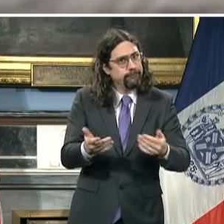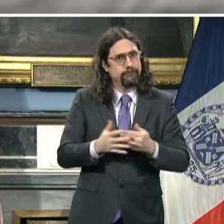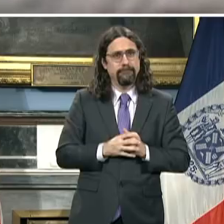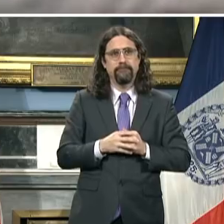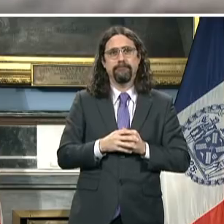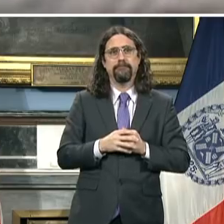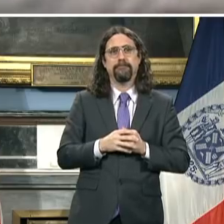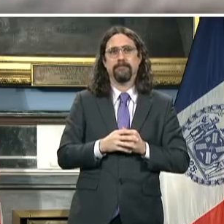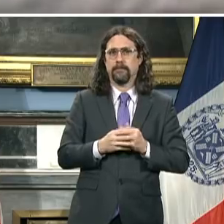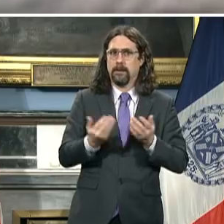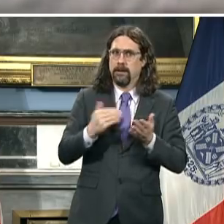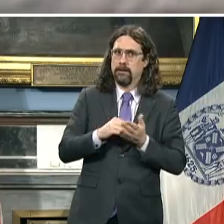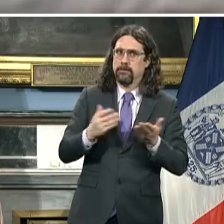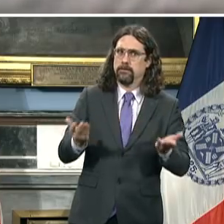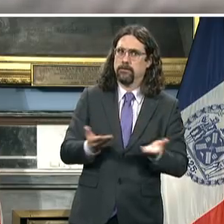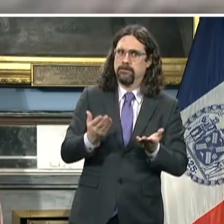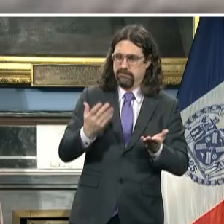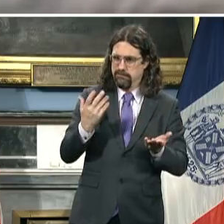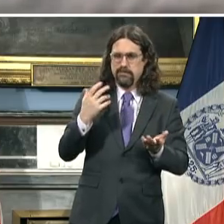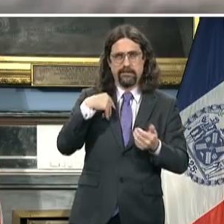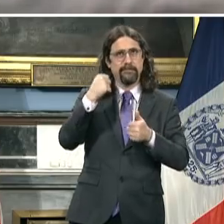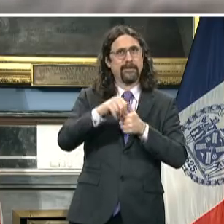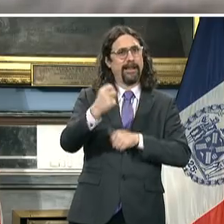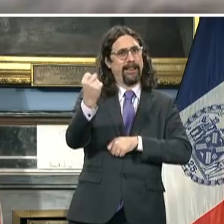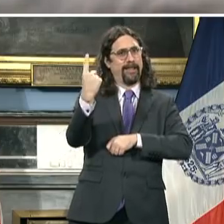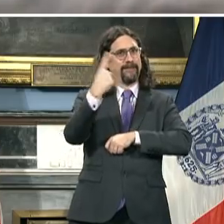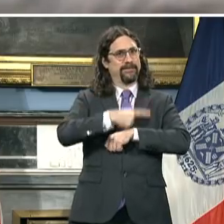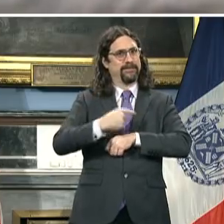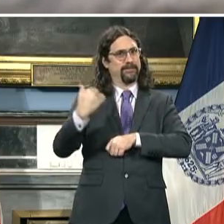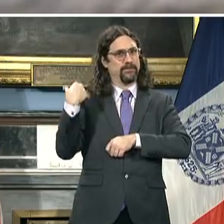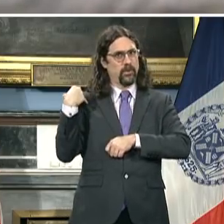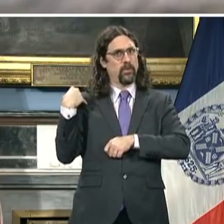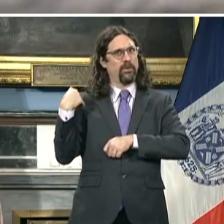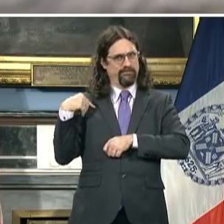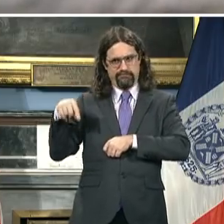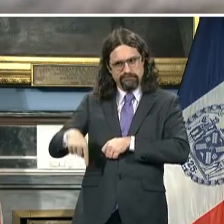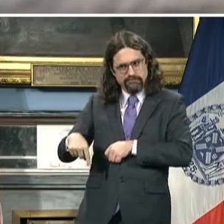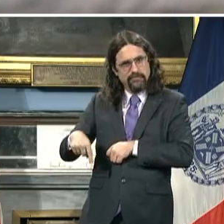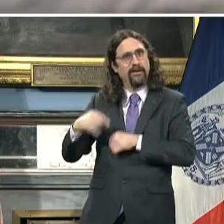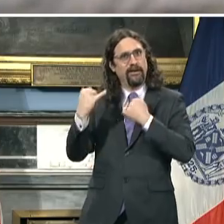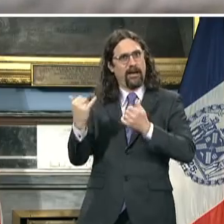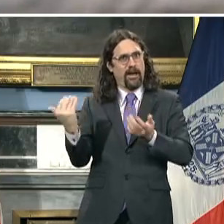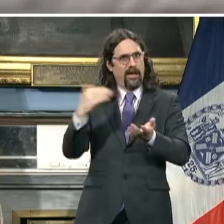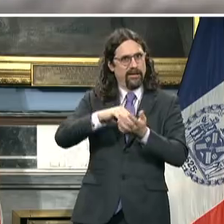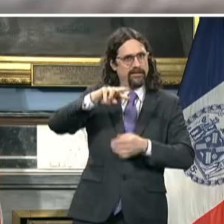SERVING ALL OF US. WELL, WE'RE BACK, 11 DAYS LATER AND